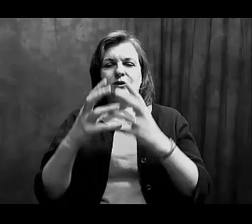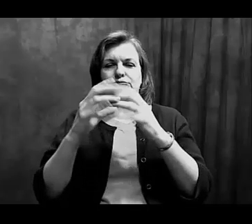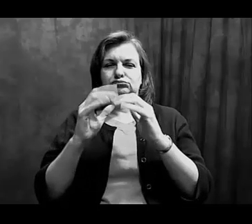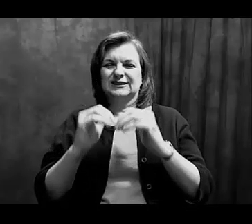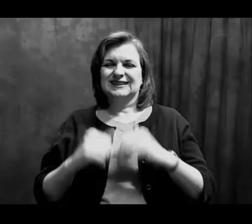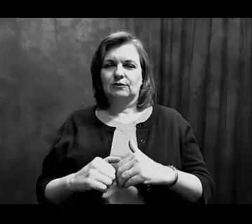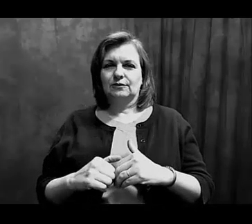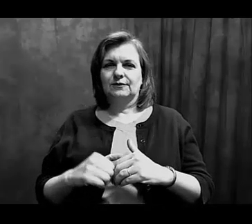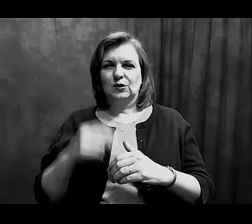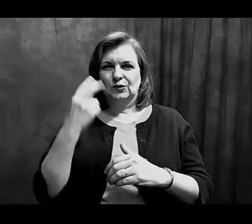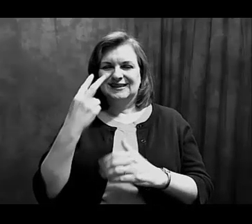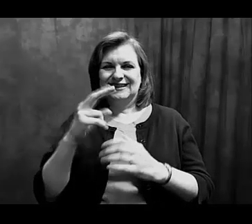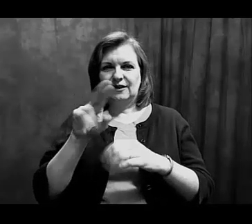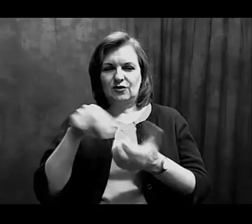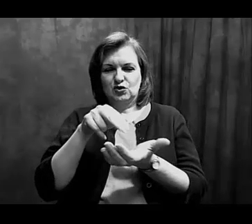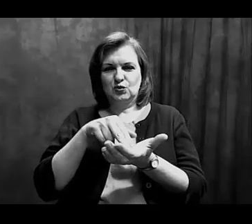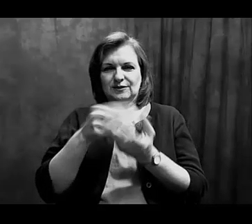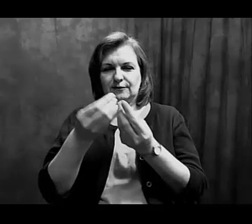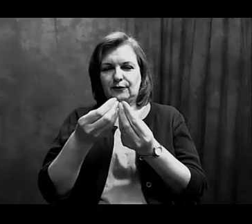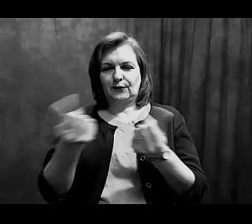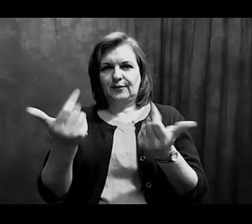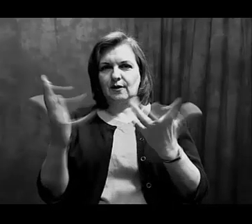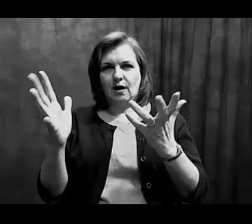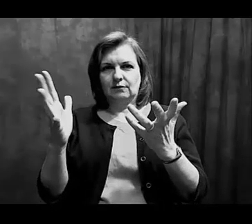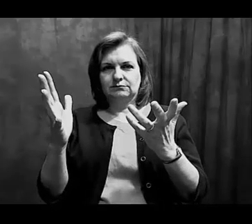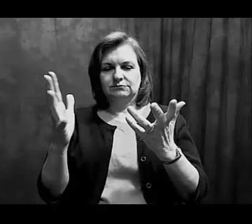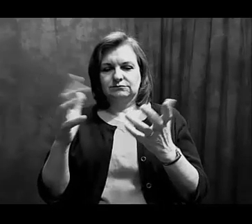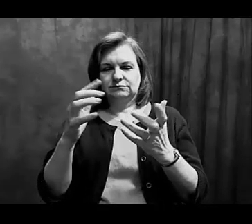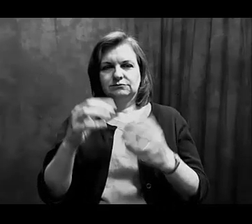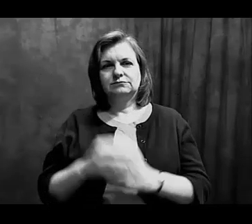you see the nucleus has disappeared inside the cell